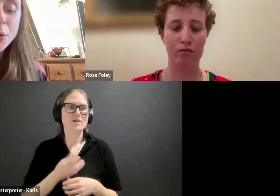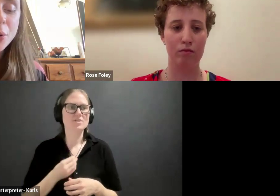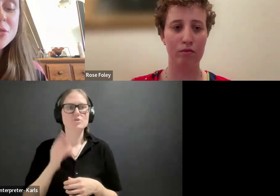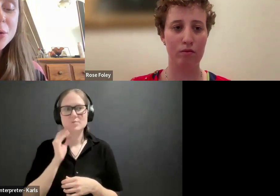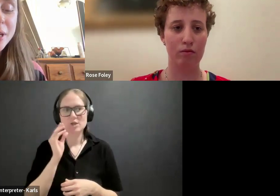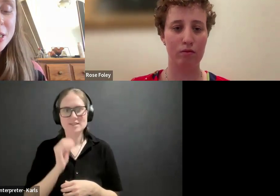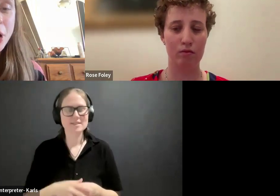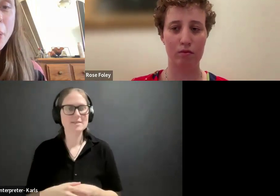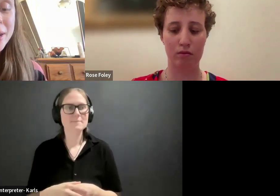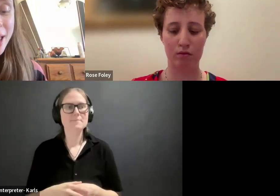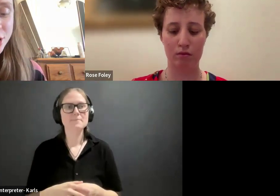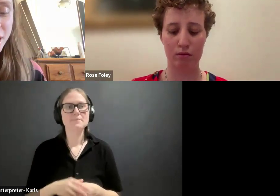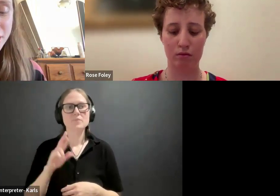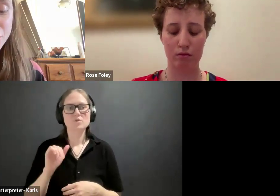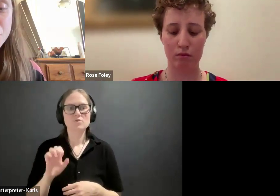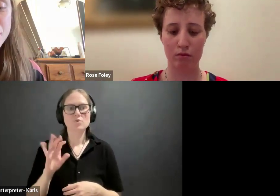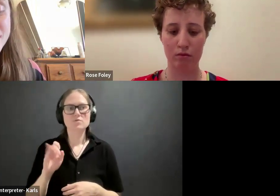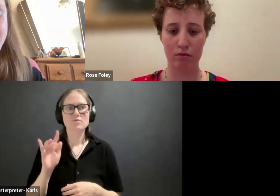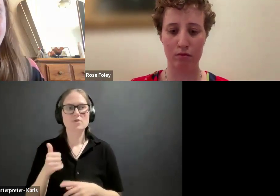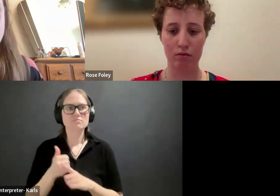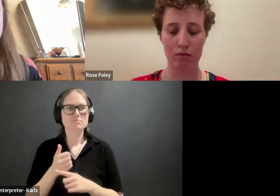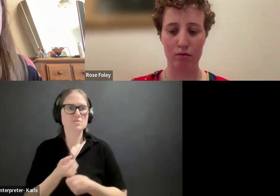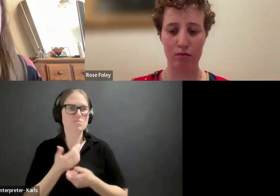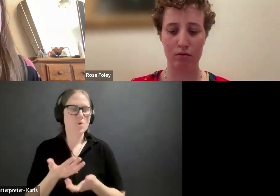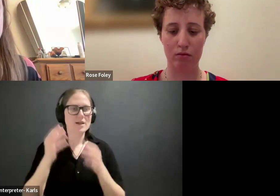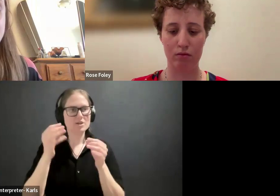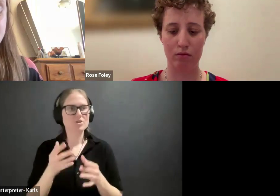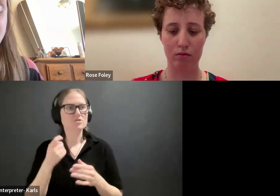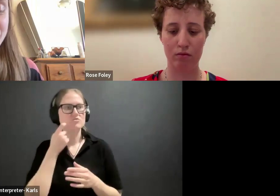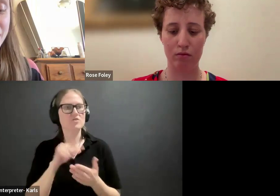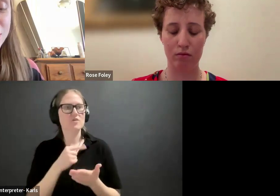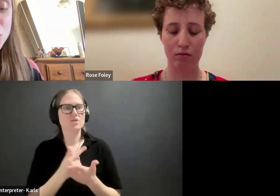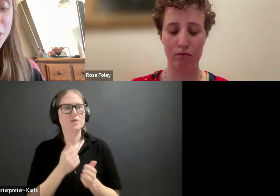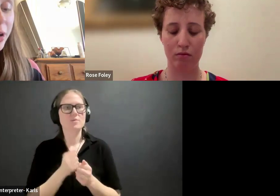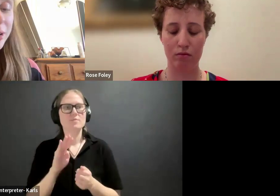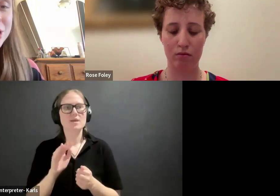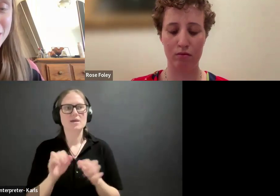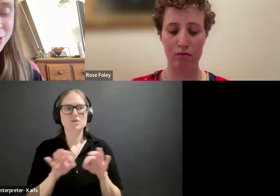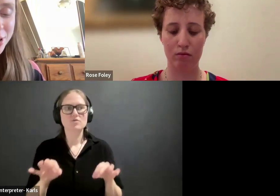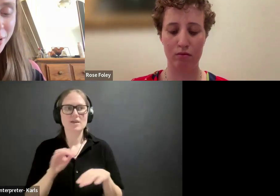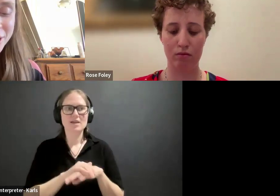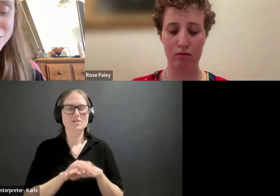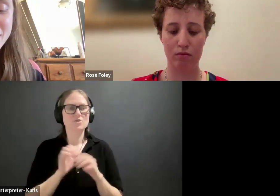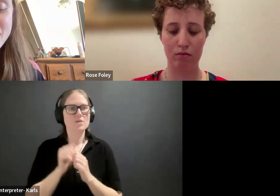Rose Foley is a poet and educator who recently graduated with their bachelor's degree in English with honors from Hunter's College.